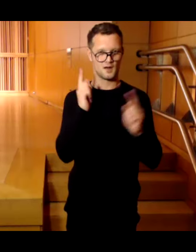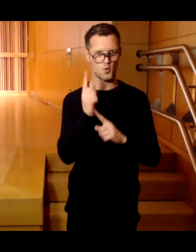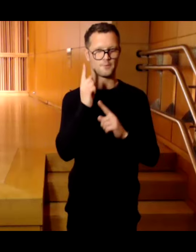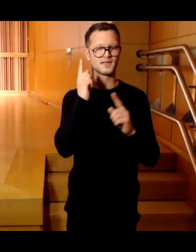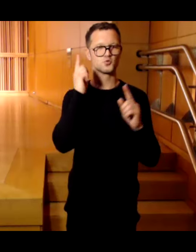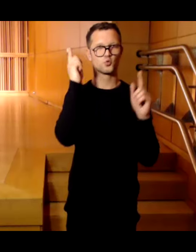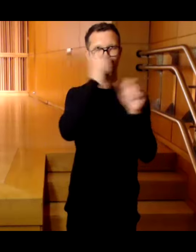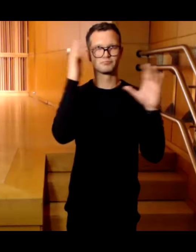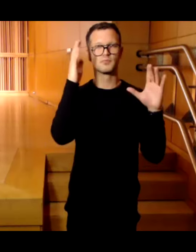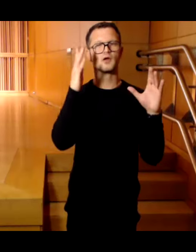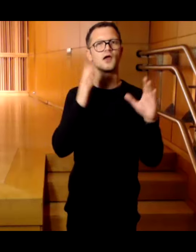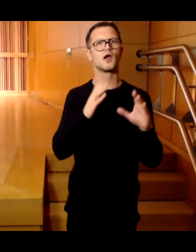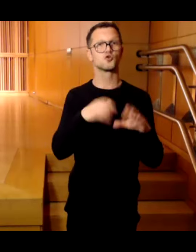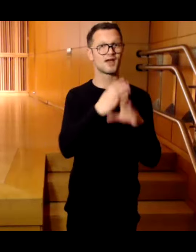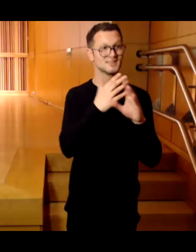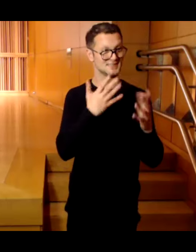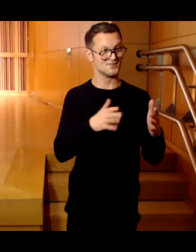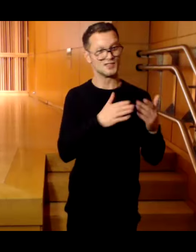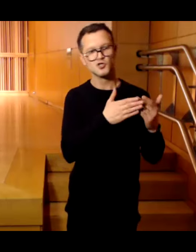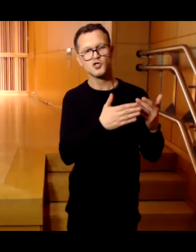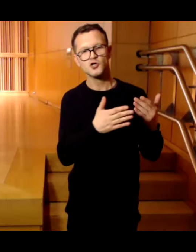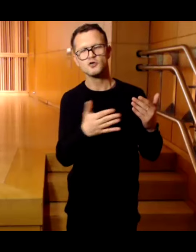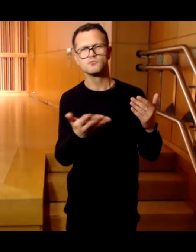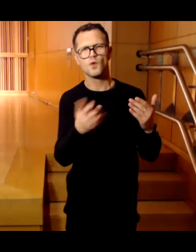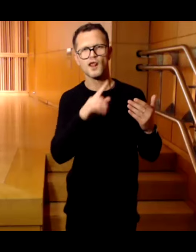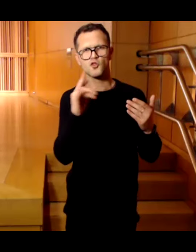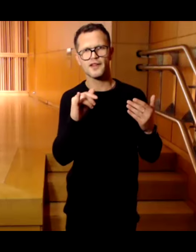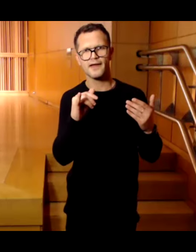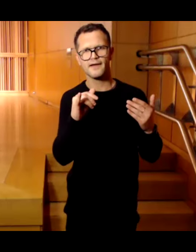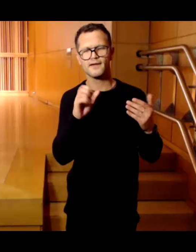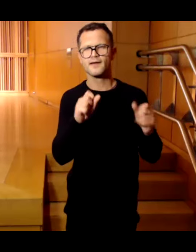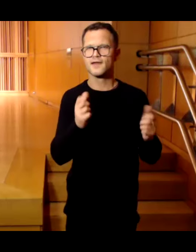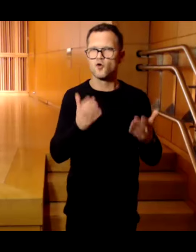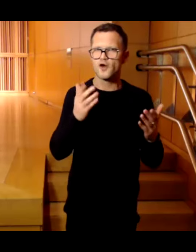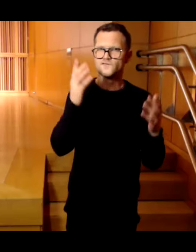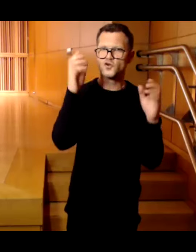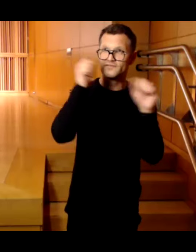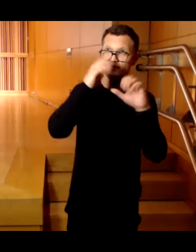In the impending contest, can one offer a vision of the future in which our most valued ideals.